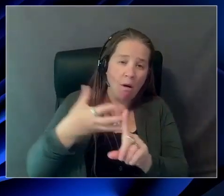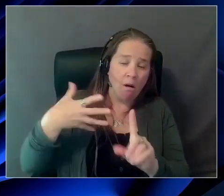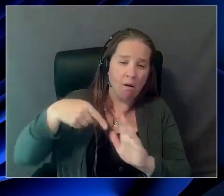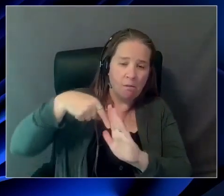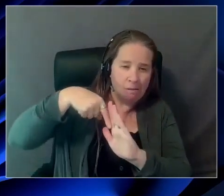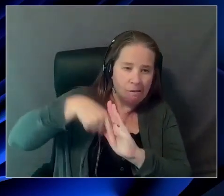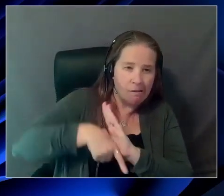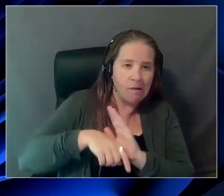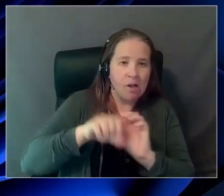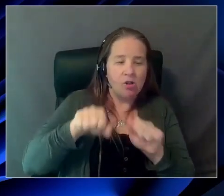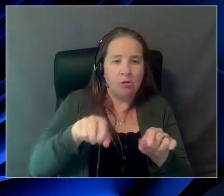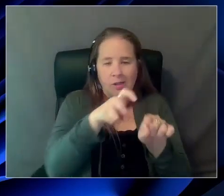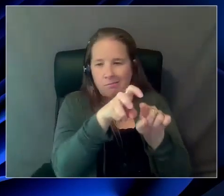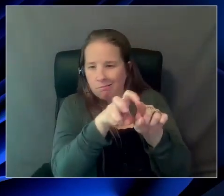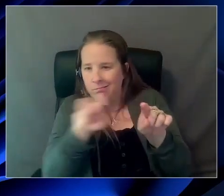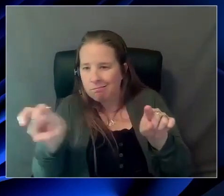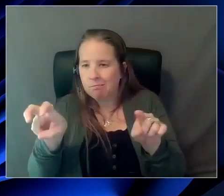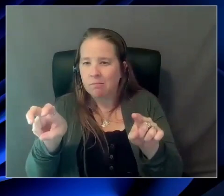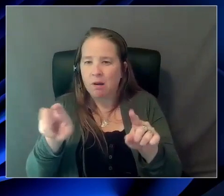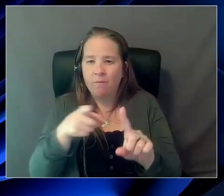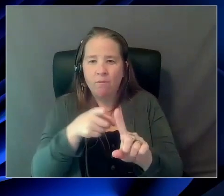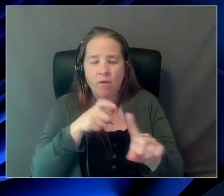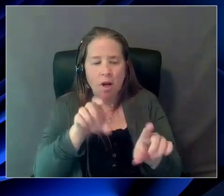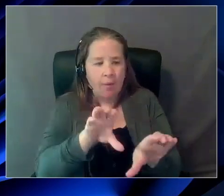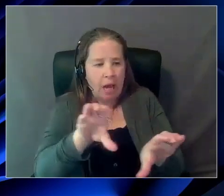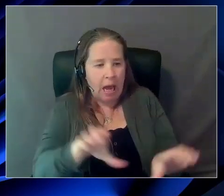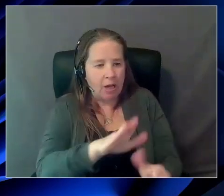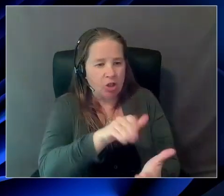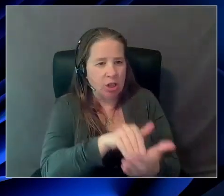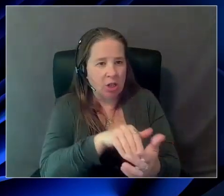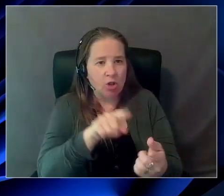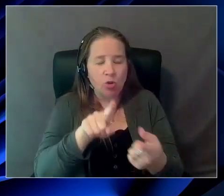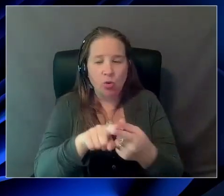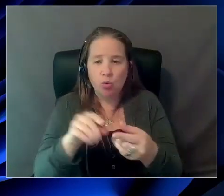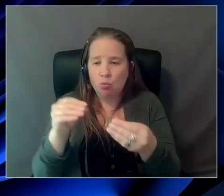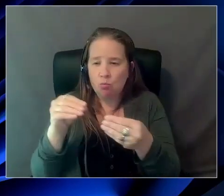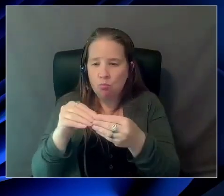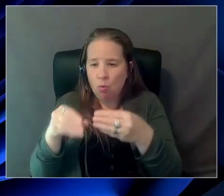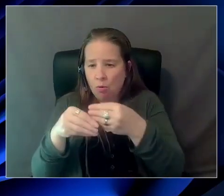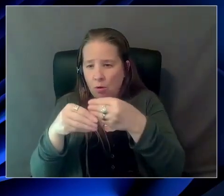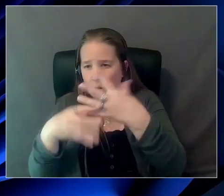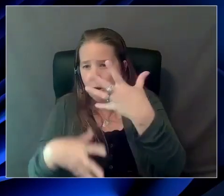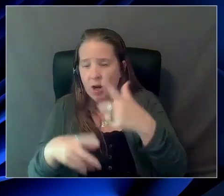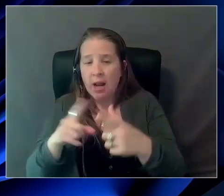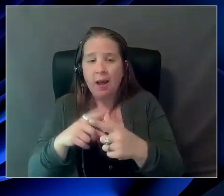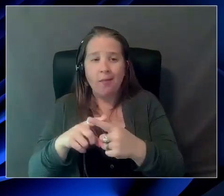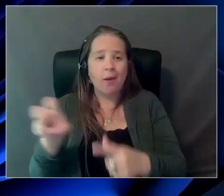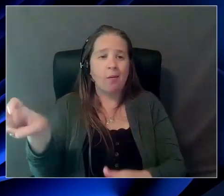you can go directly from the Action Center to more settings and you can easily bring it there.